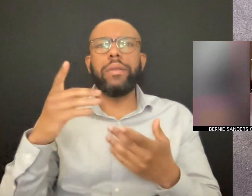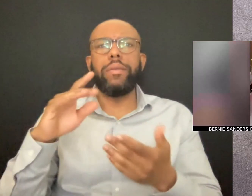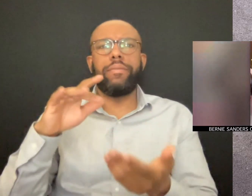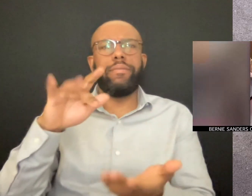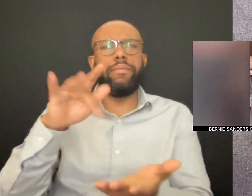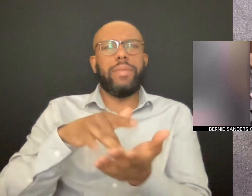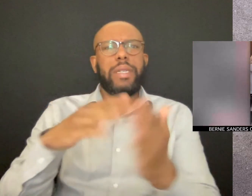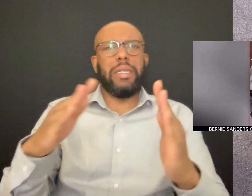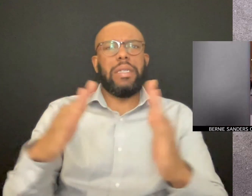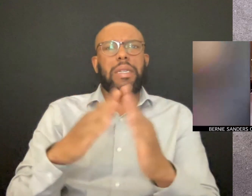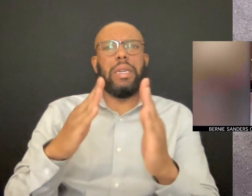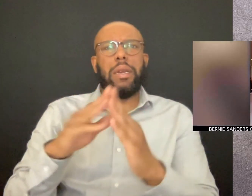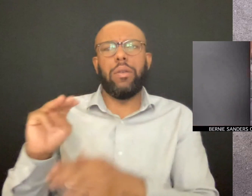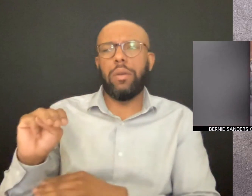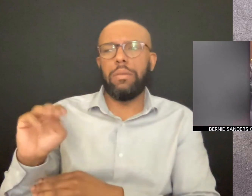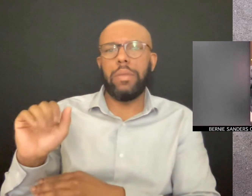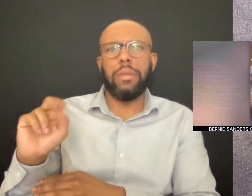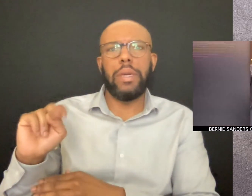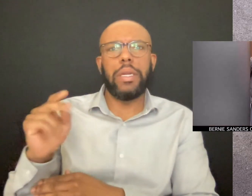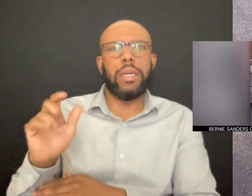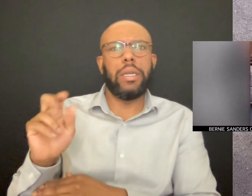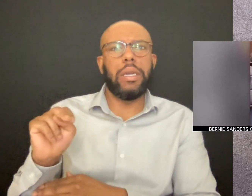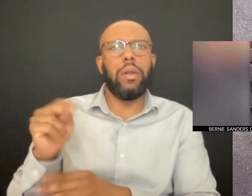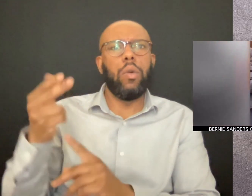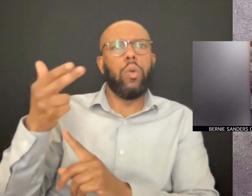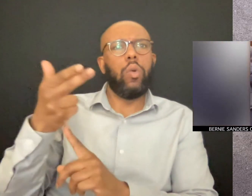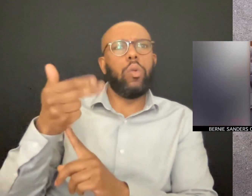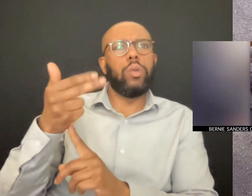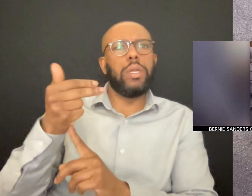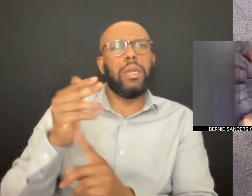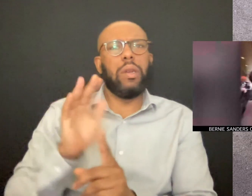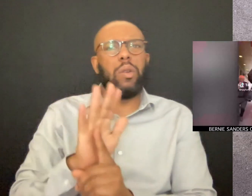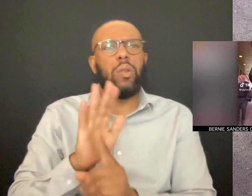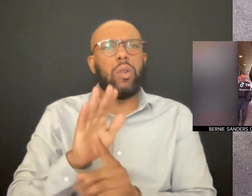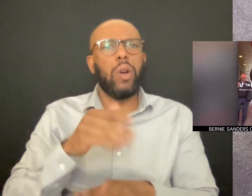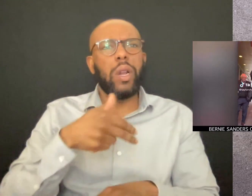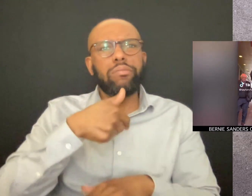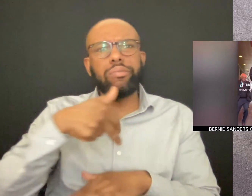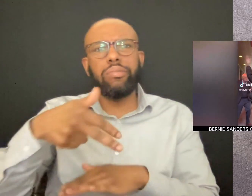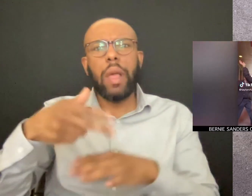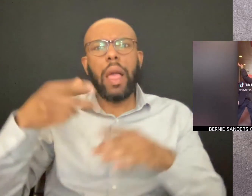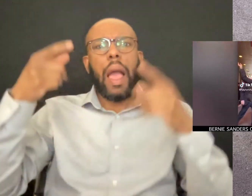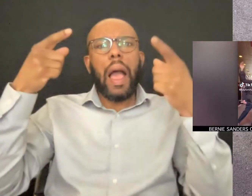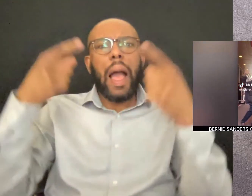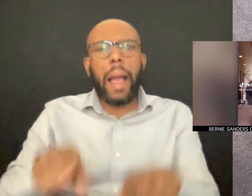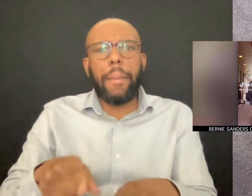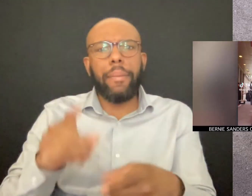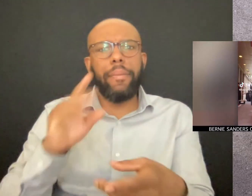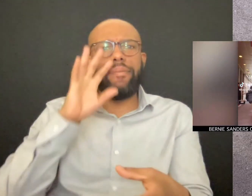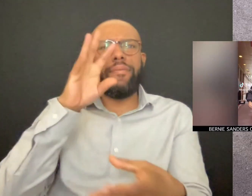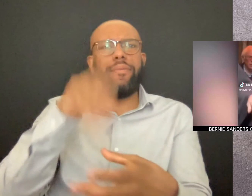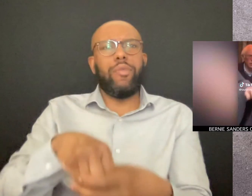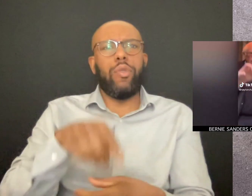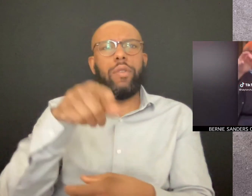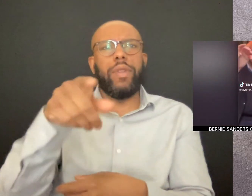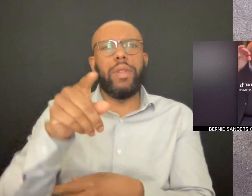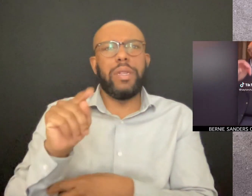of his midtown Manhattan hotel and accidentally becoming a part of a TikTok video being recorded